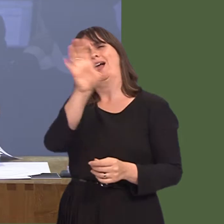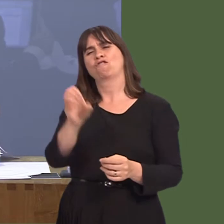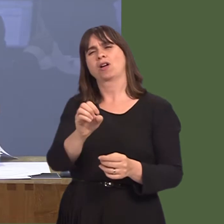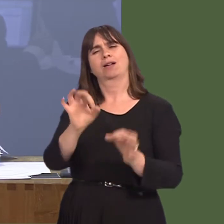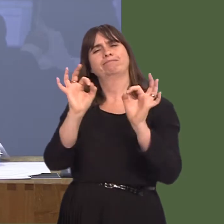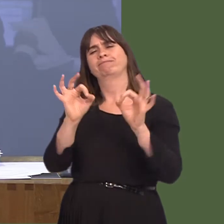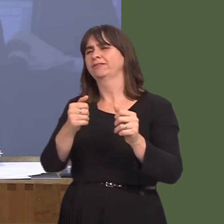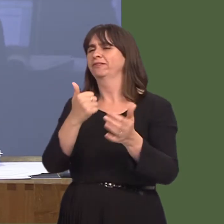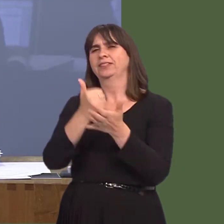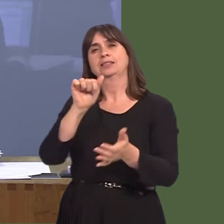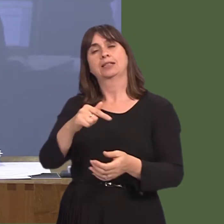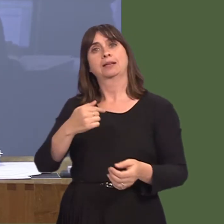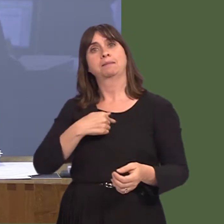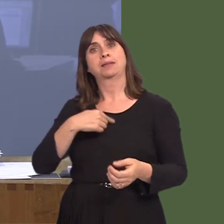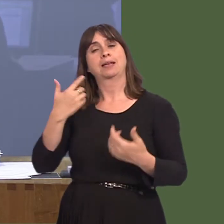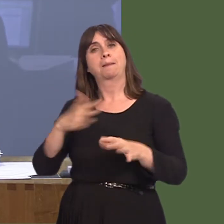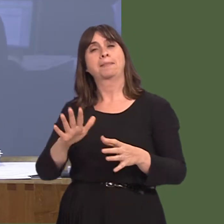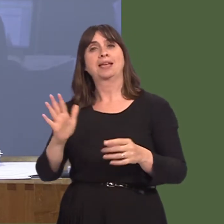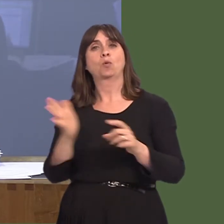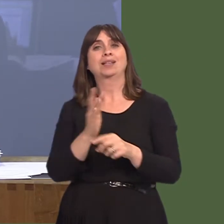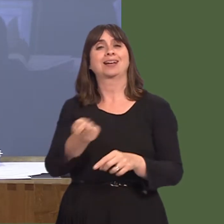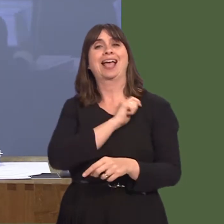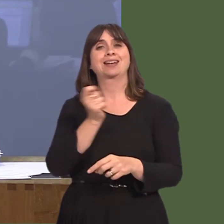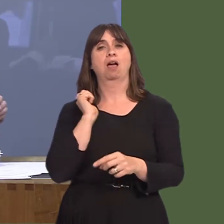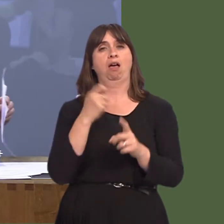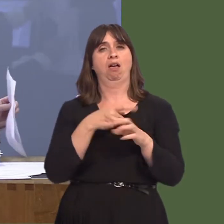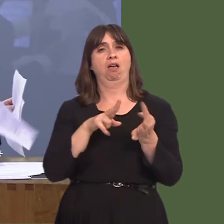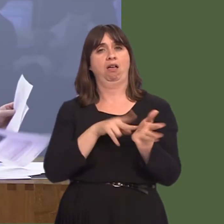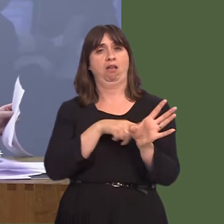Just last week, I returned from western Kenya, where I saw the work that's being done by